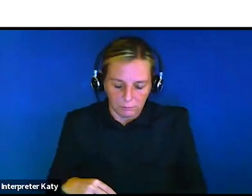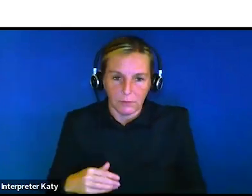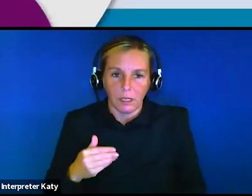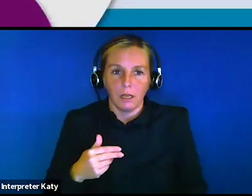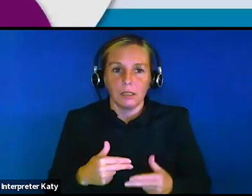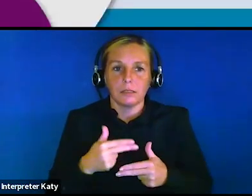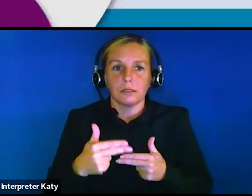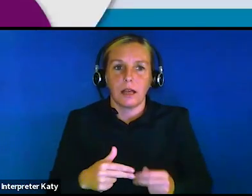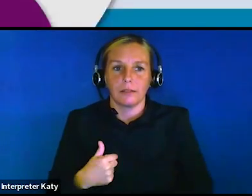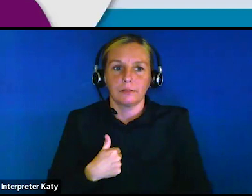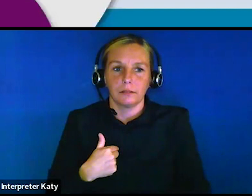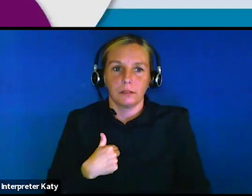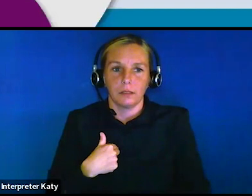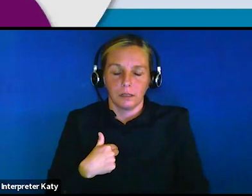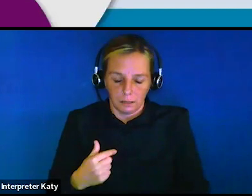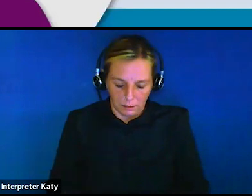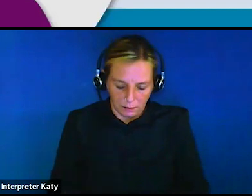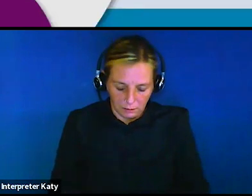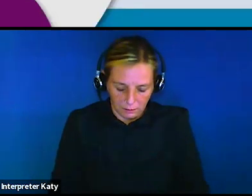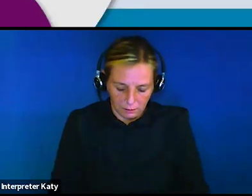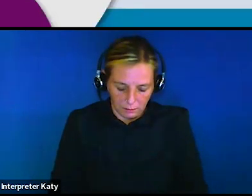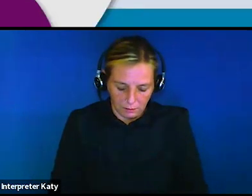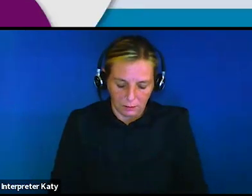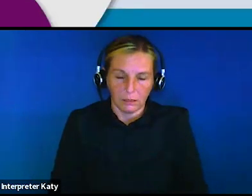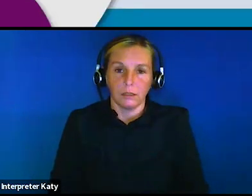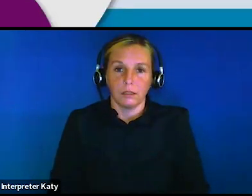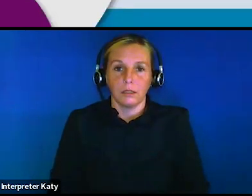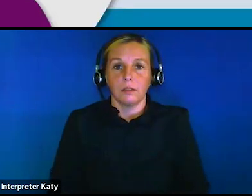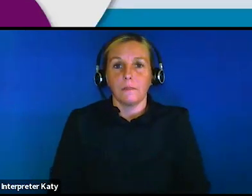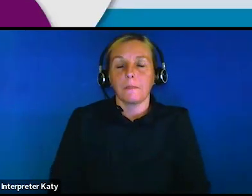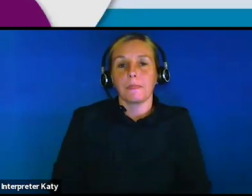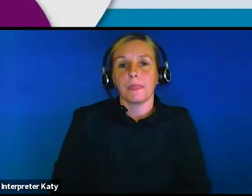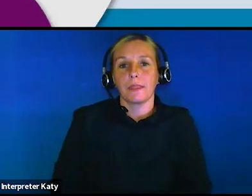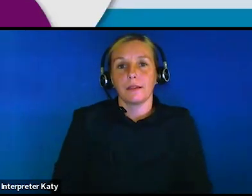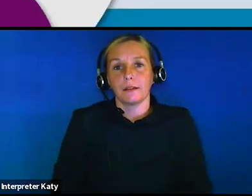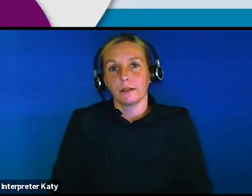I get an opportunity to talk a little bit about why, obviously the Policy Academy is important,